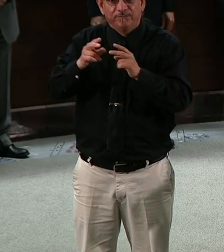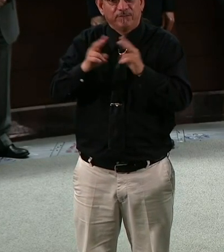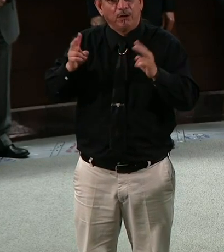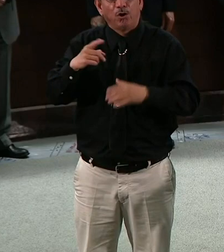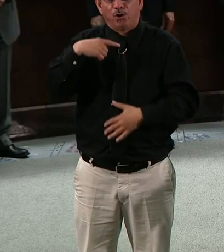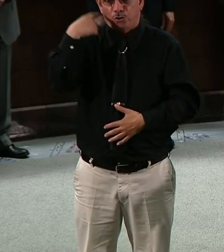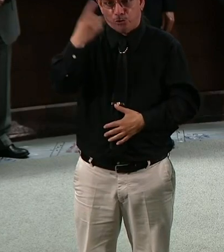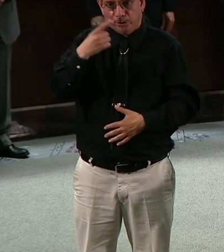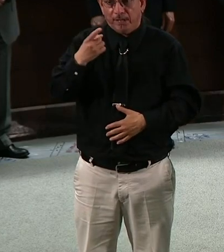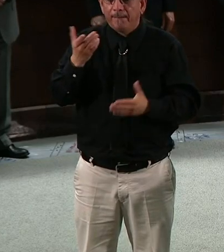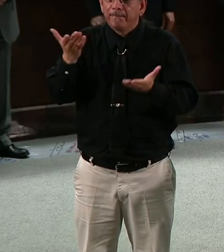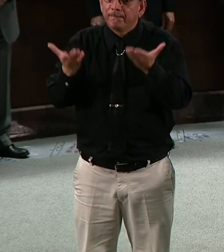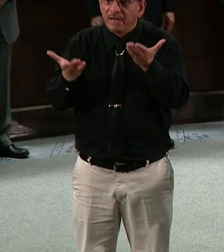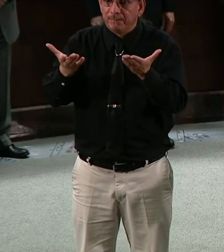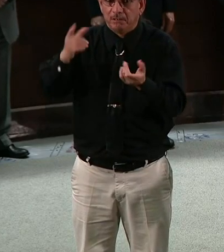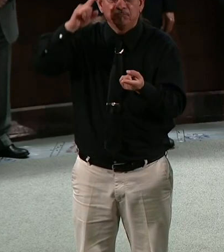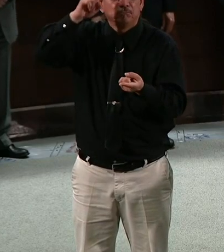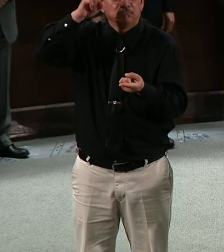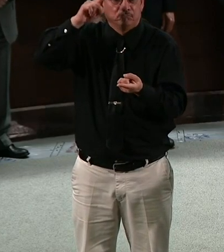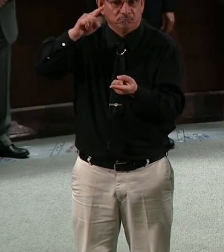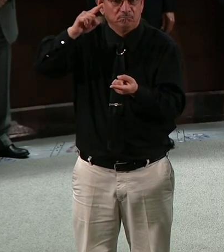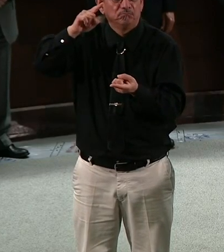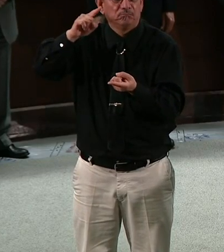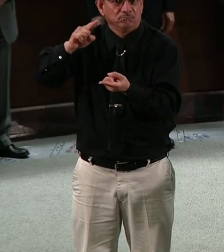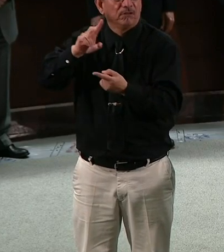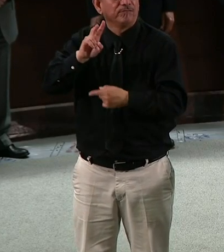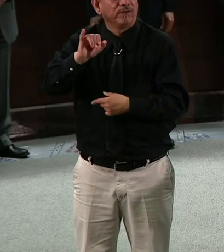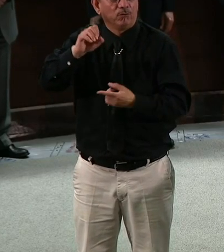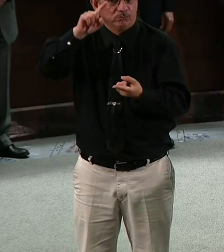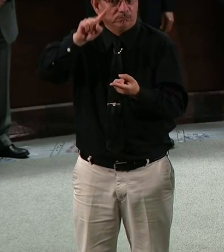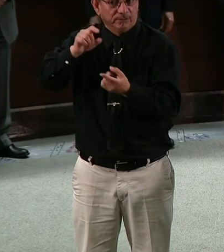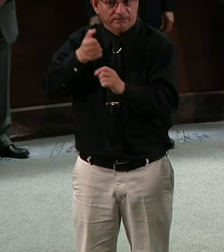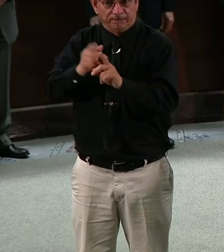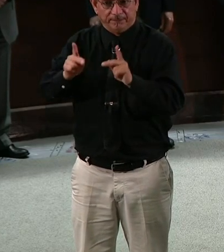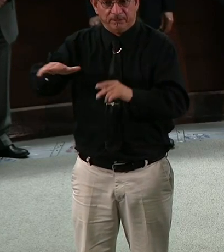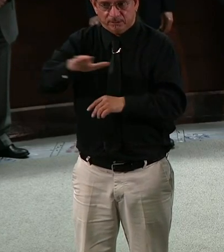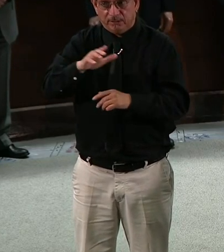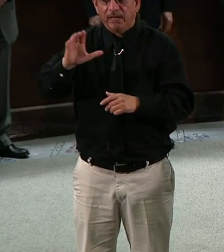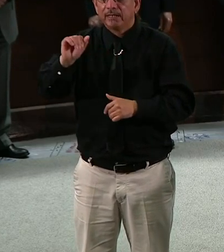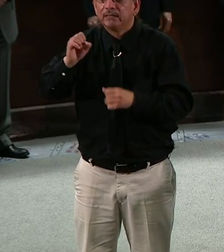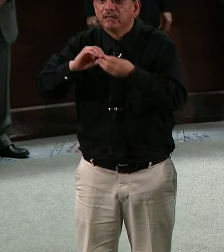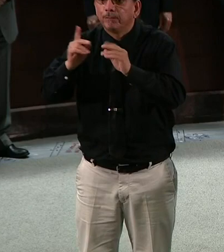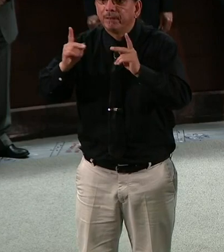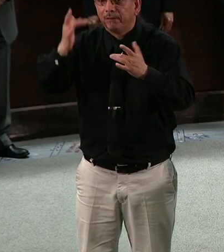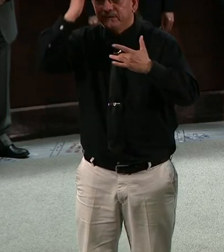PARKING WESTERN K. I DO NOT I'M THIS INSTALLED IN THE MIDDLE